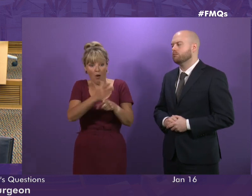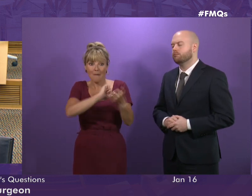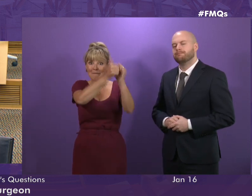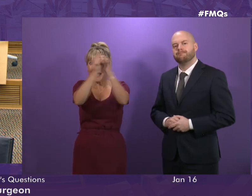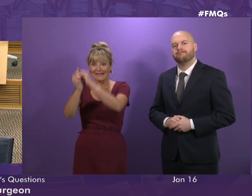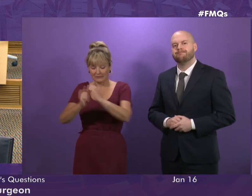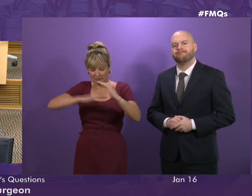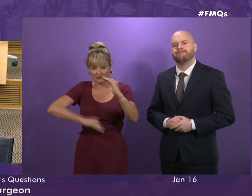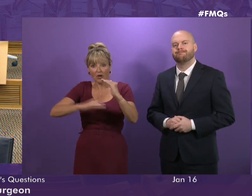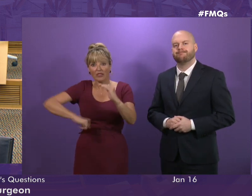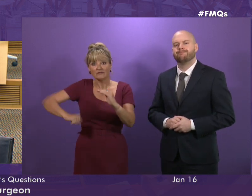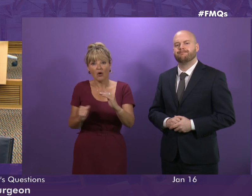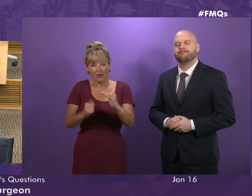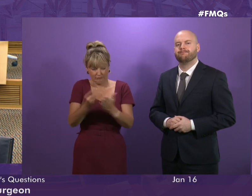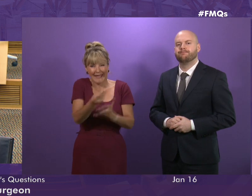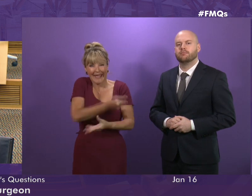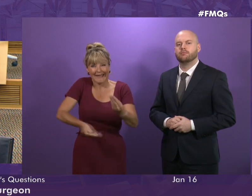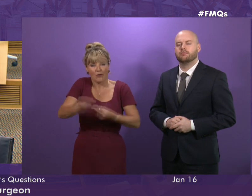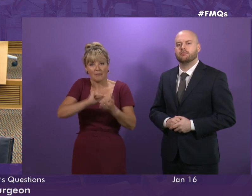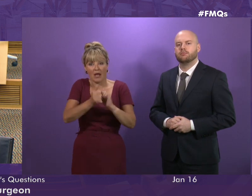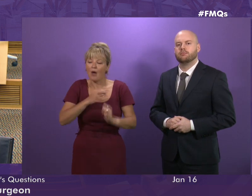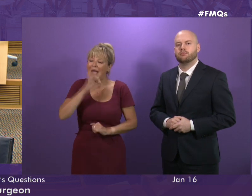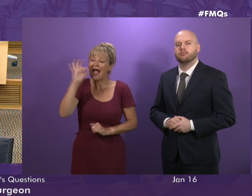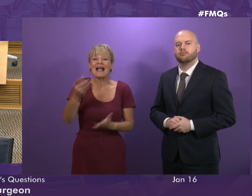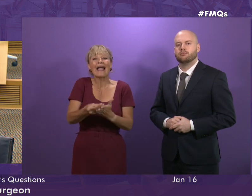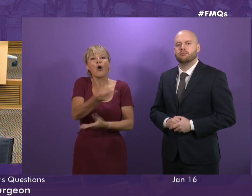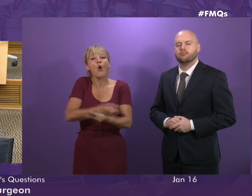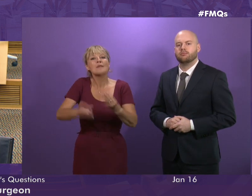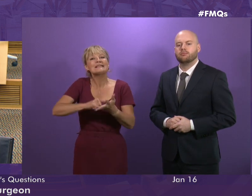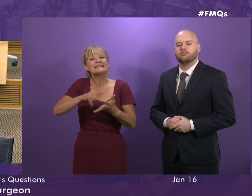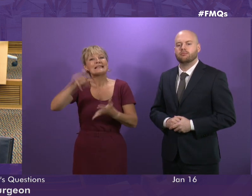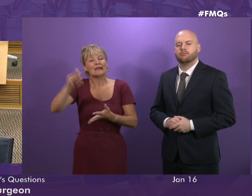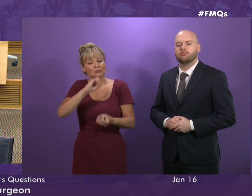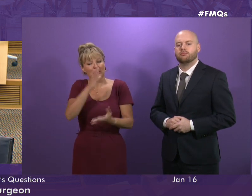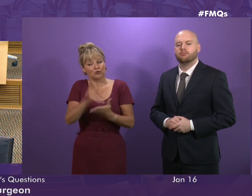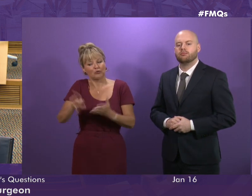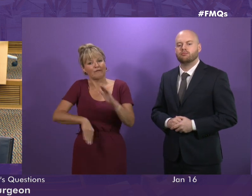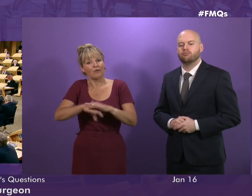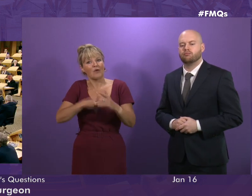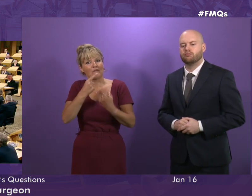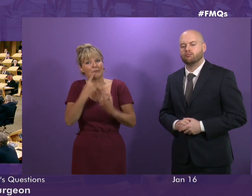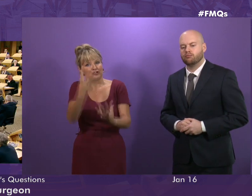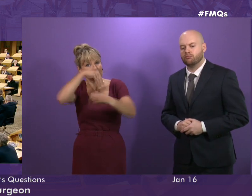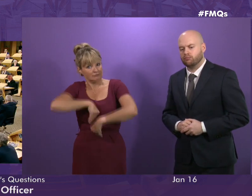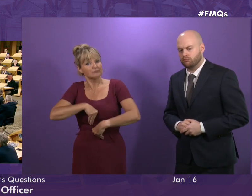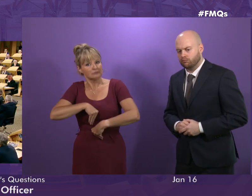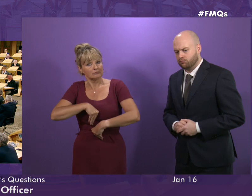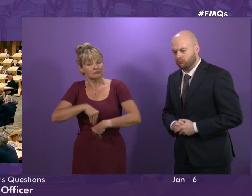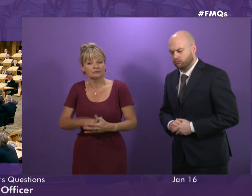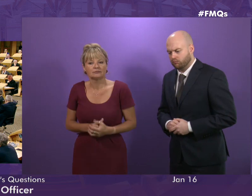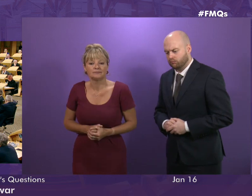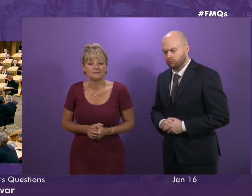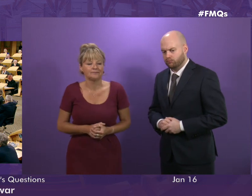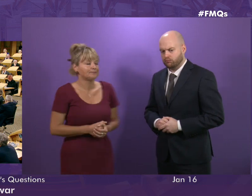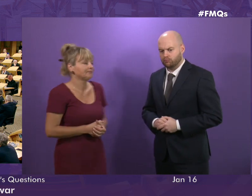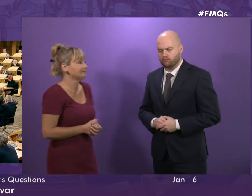Economic Partnership. I will ask the economy secretary to keep the member fully updated.